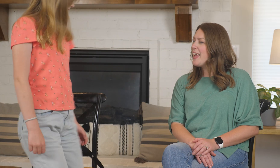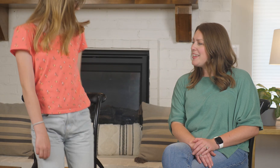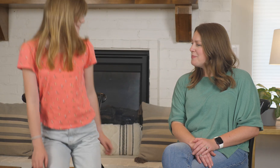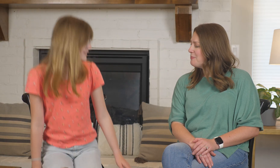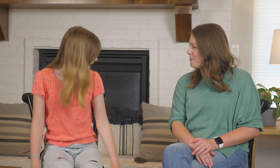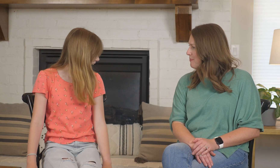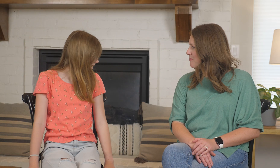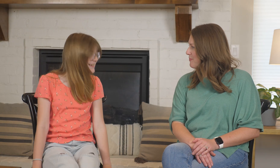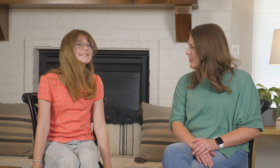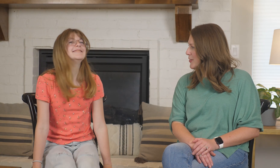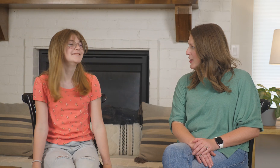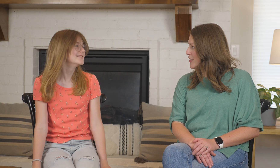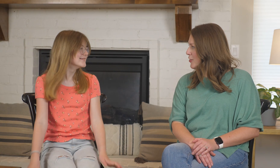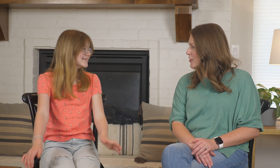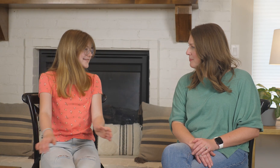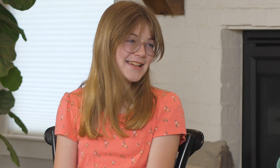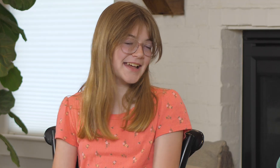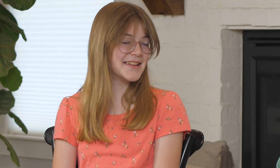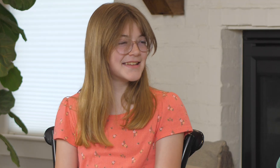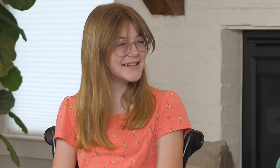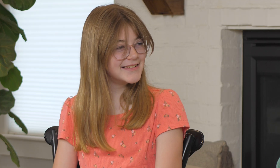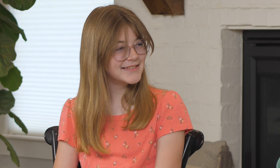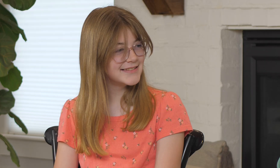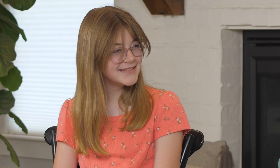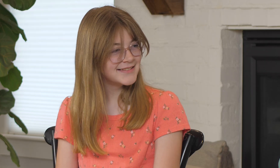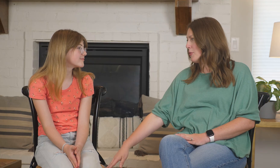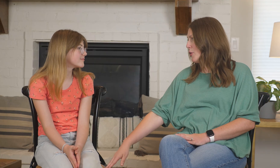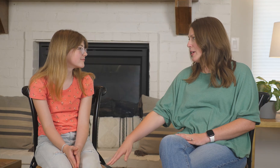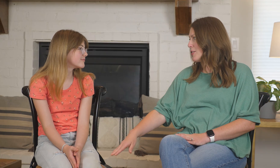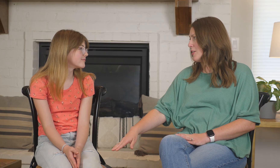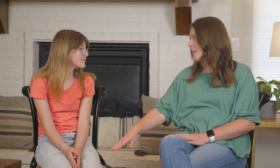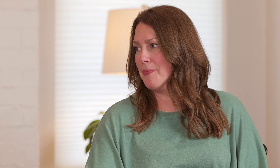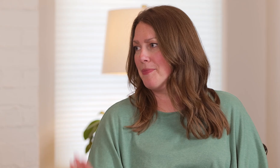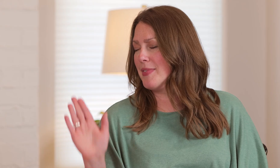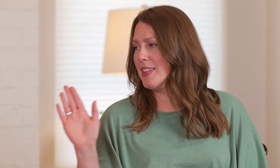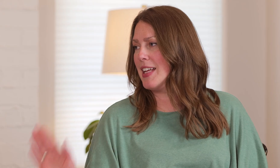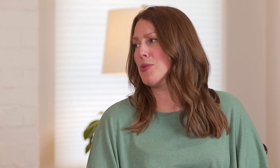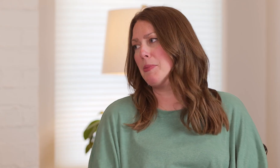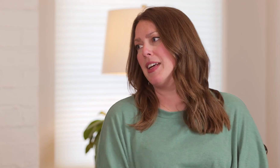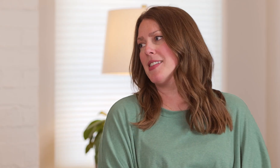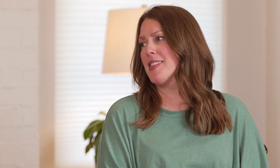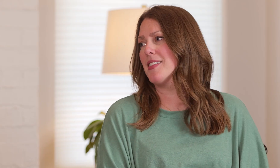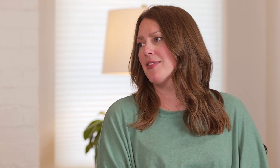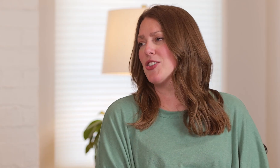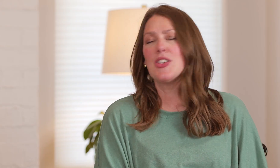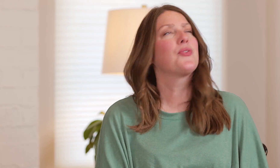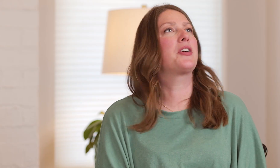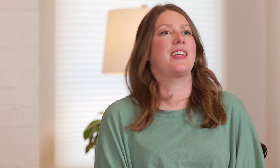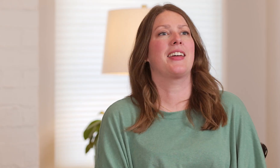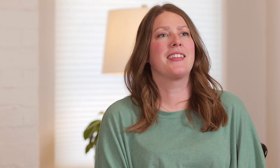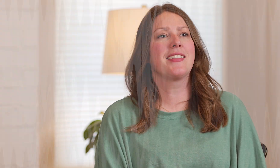Hey. Hi. You ready to learn? Yes. Awesome. Before you get started, let's reminisce just for a second